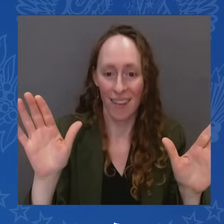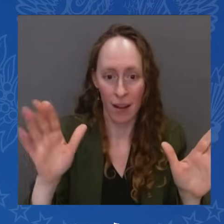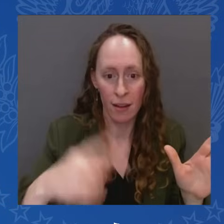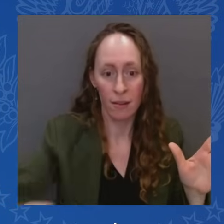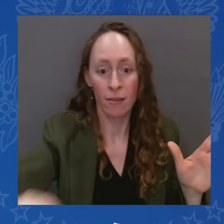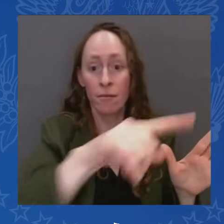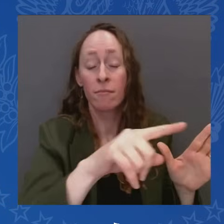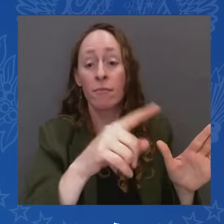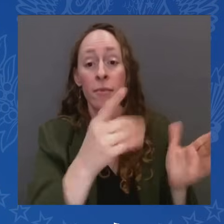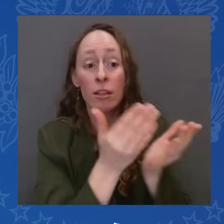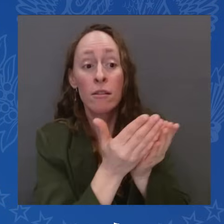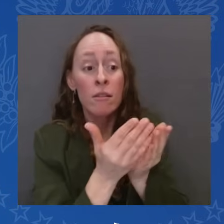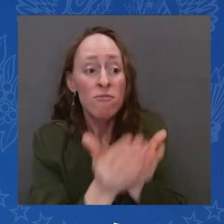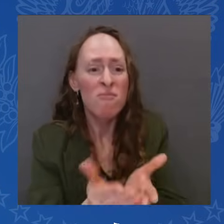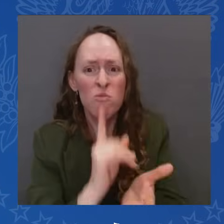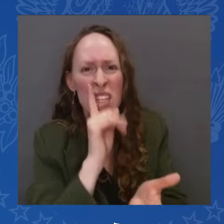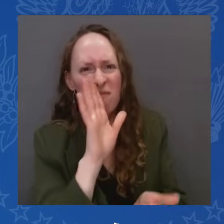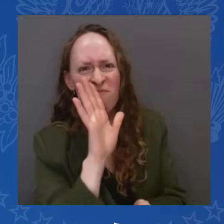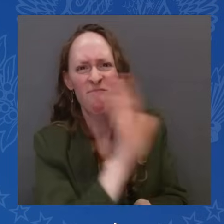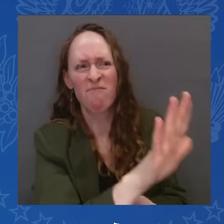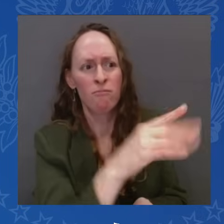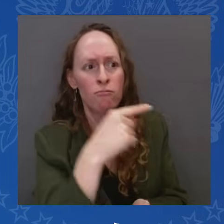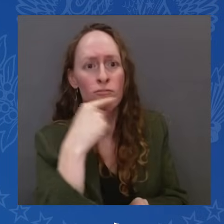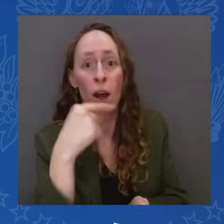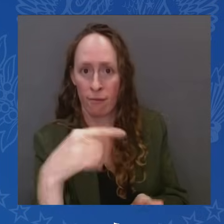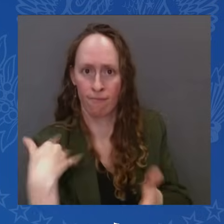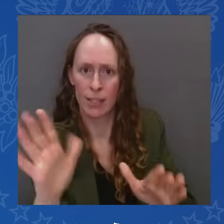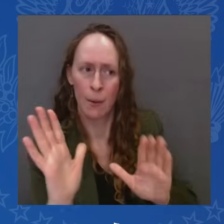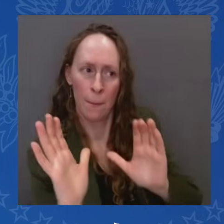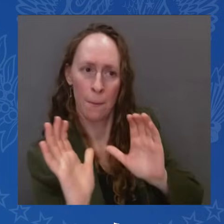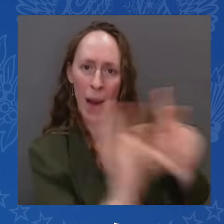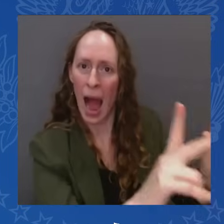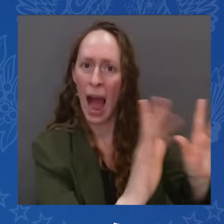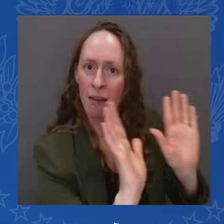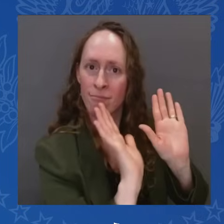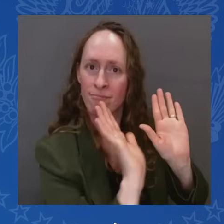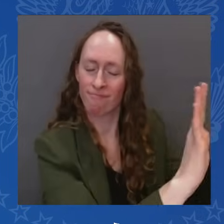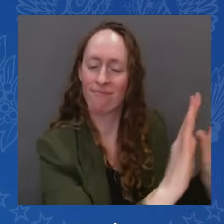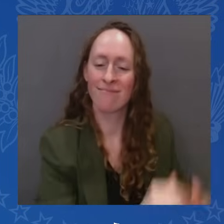in the vicinity of our temporarily occupied Crimea, but we are going to proceed this activity.